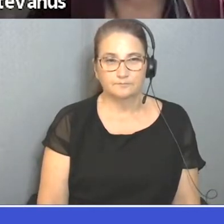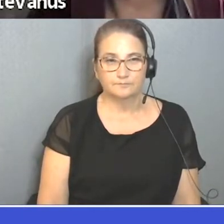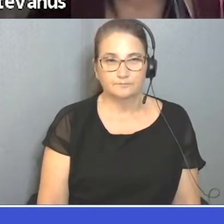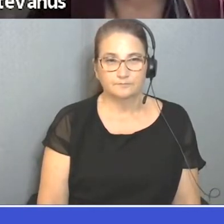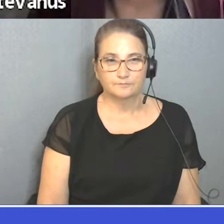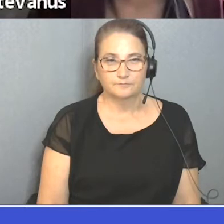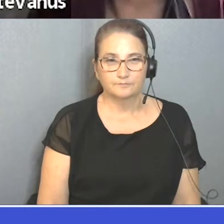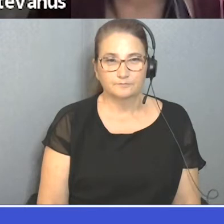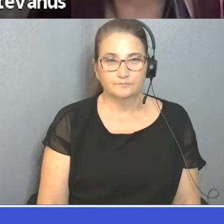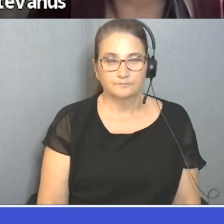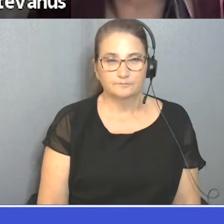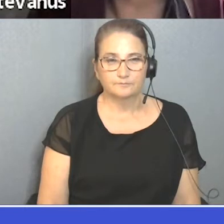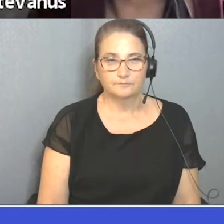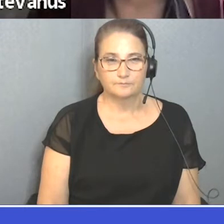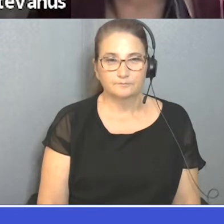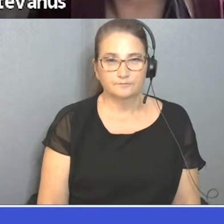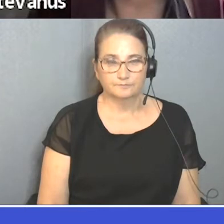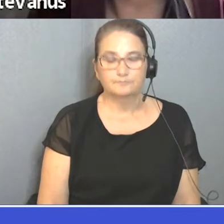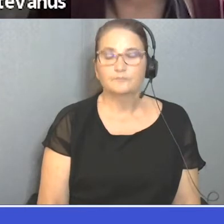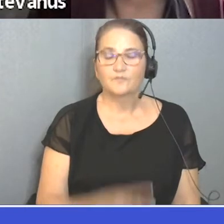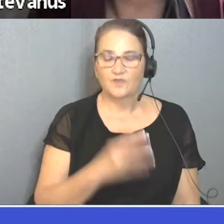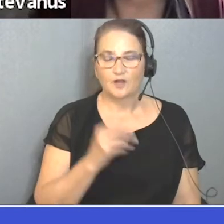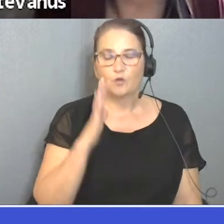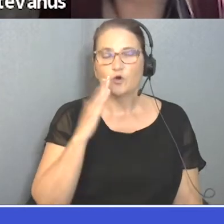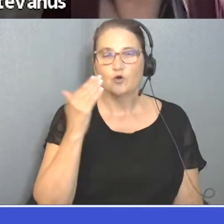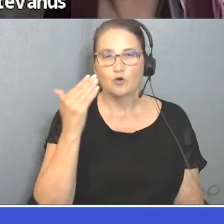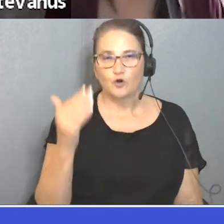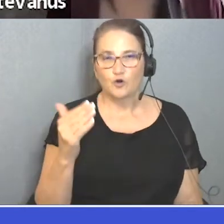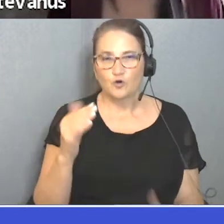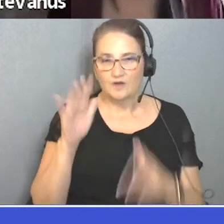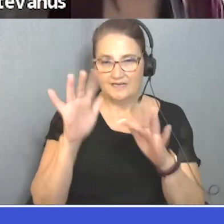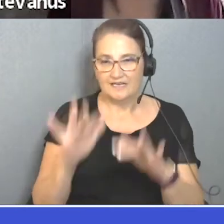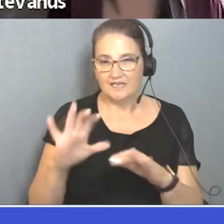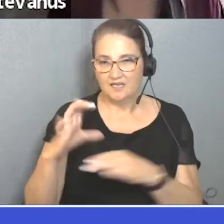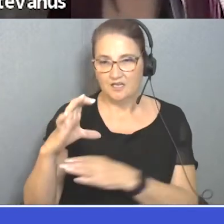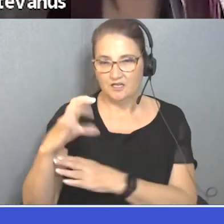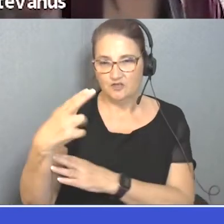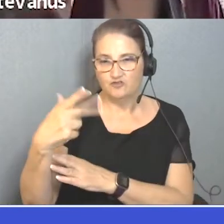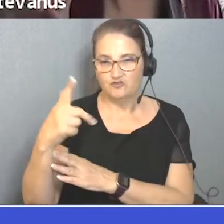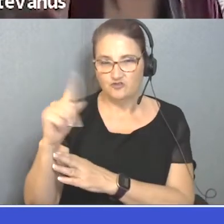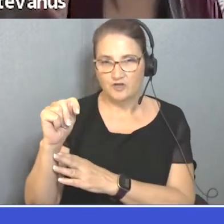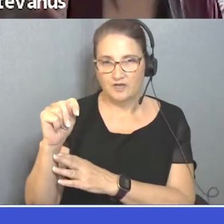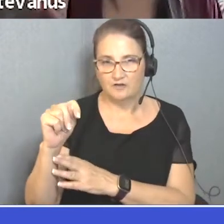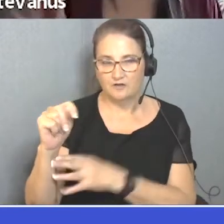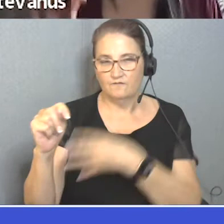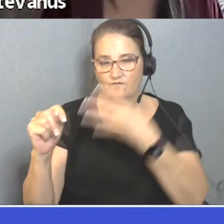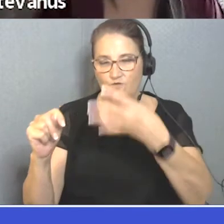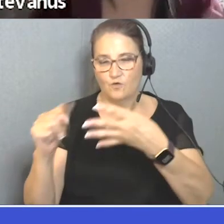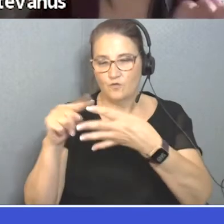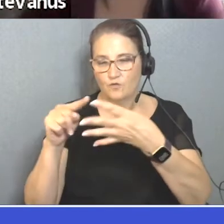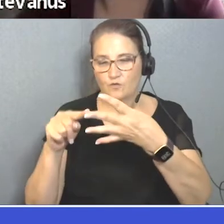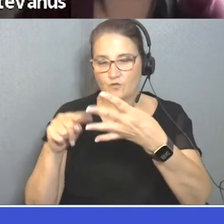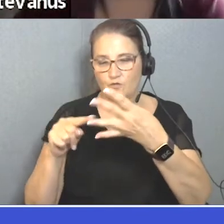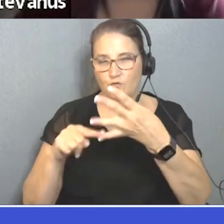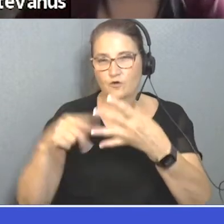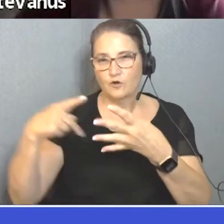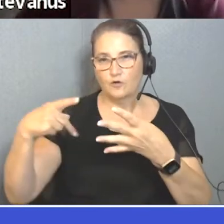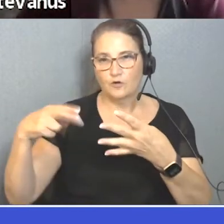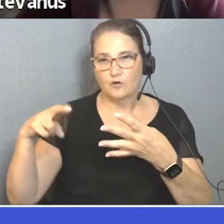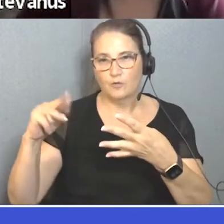why? And yes, I'll go ahead and put in the chat even the four